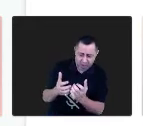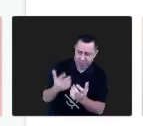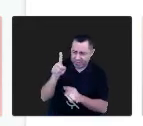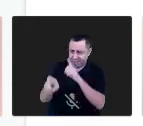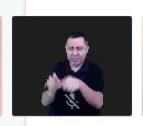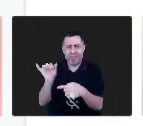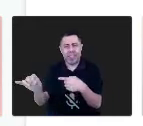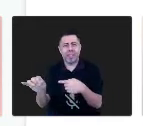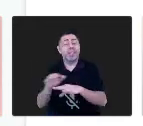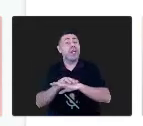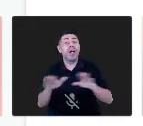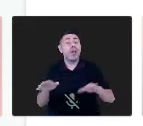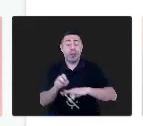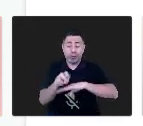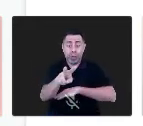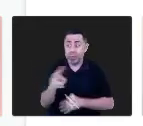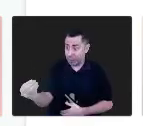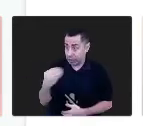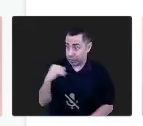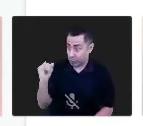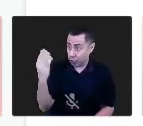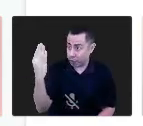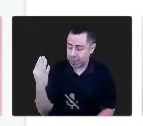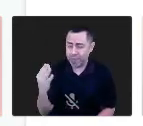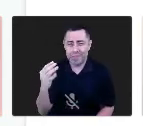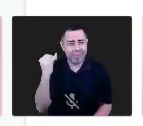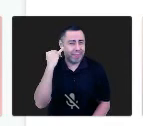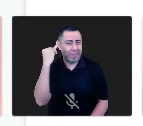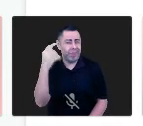out right that's like asking for a marriage on a first date right you wouldn't do that um you